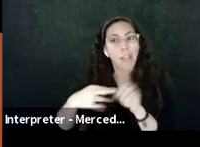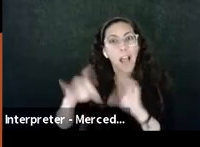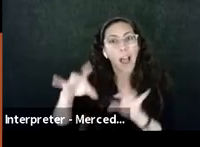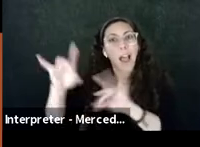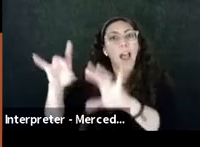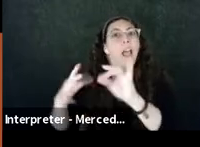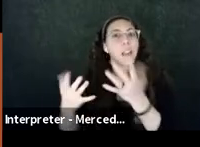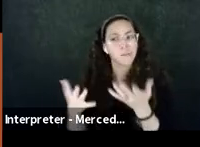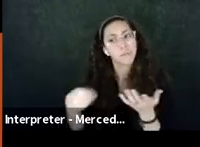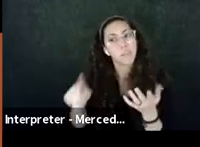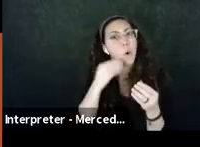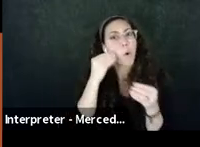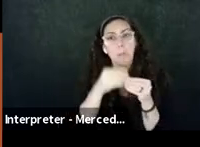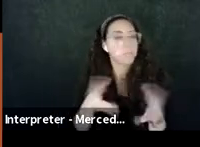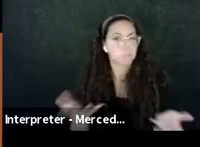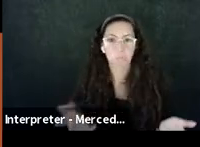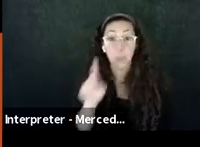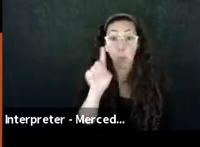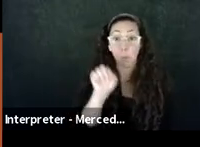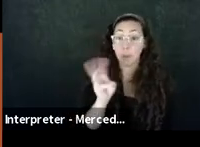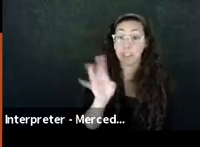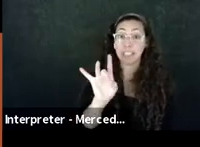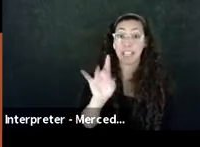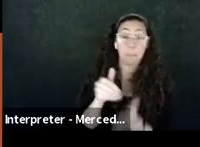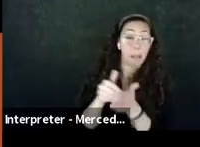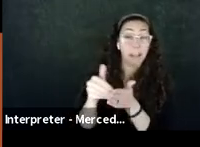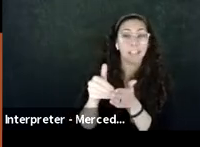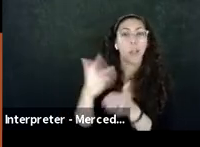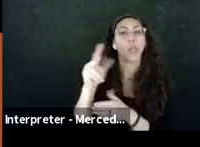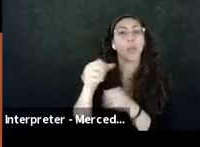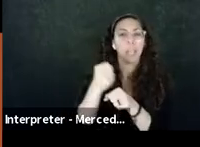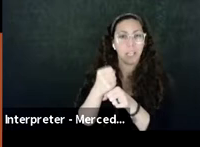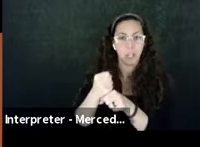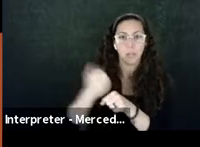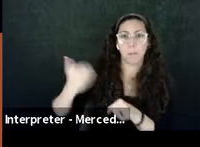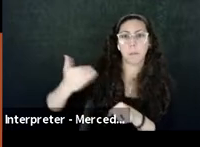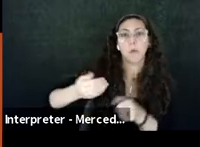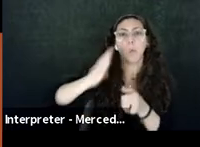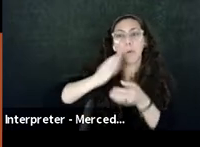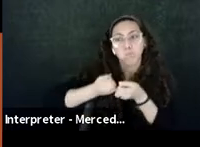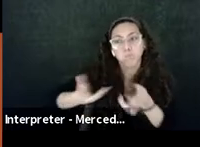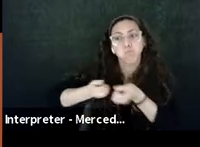Natalie Chavez: That 1.68 million will be dispersed over the next three years. And it's actually going to be distributed through their financial aid award.